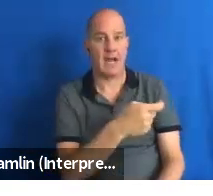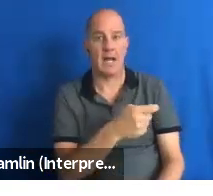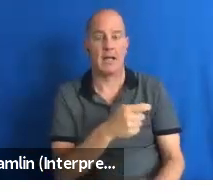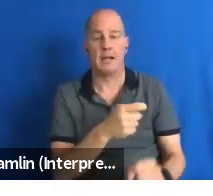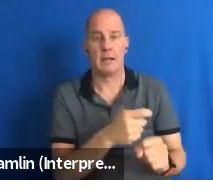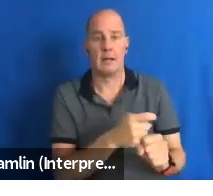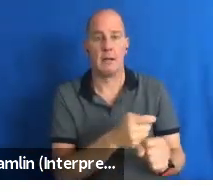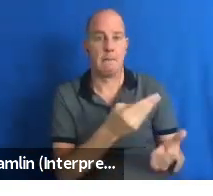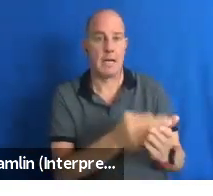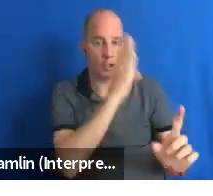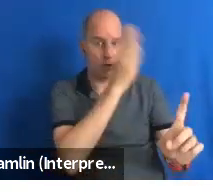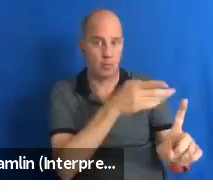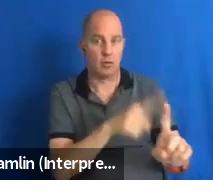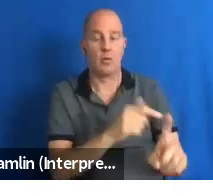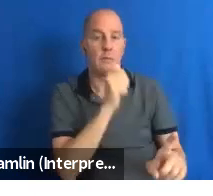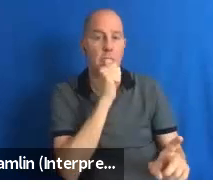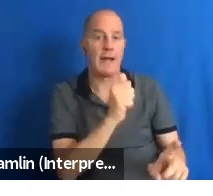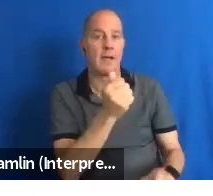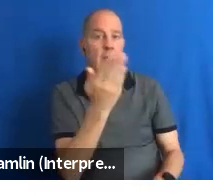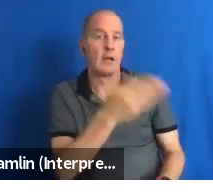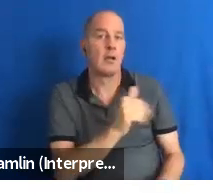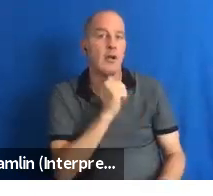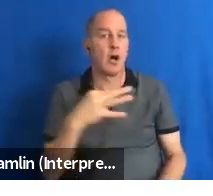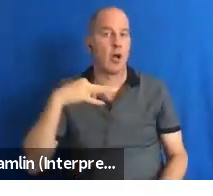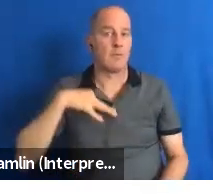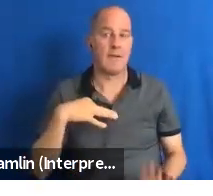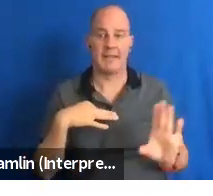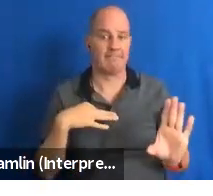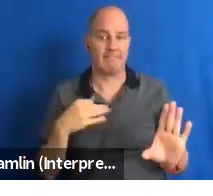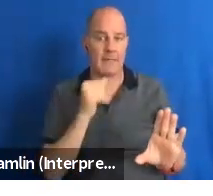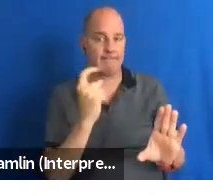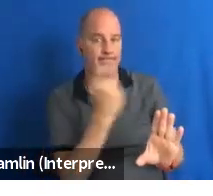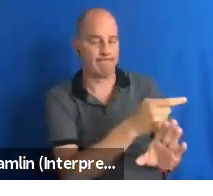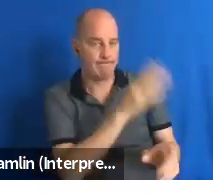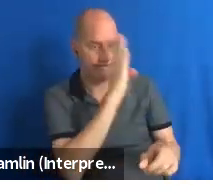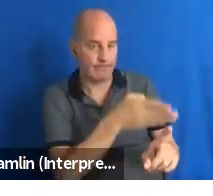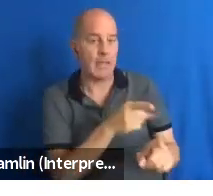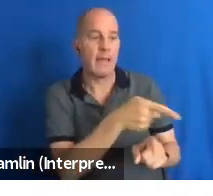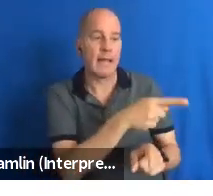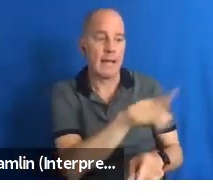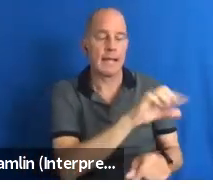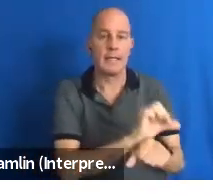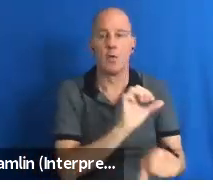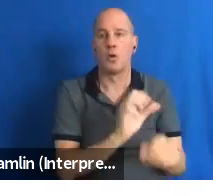so private non profits need to work with their states and their emergency management offices.